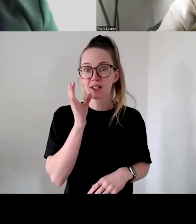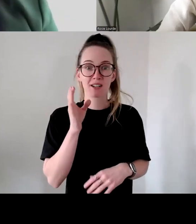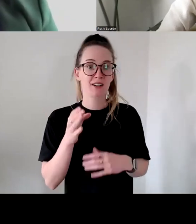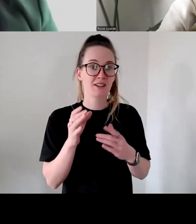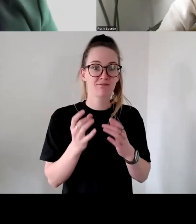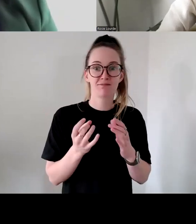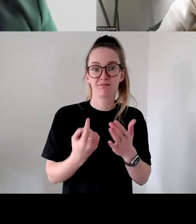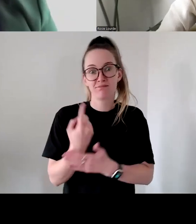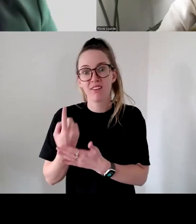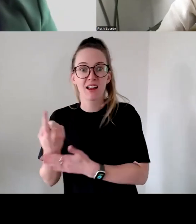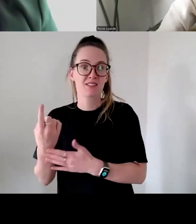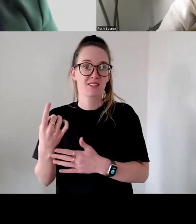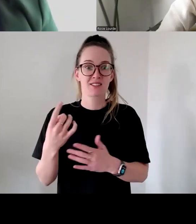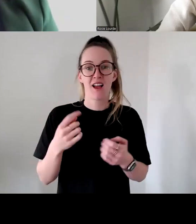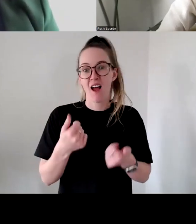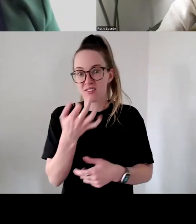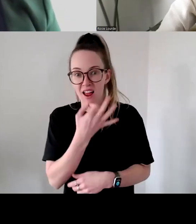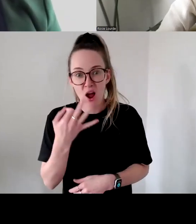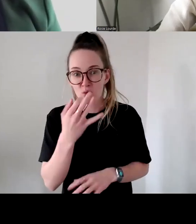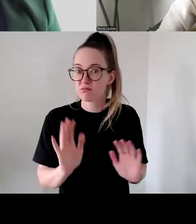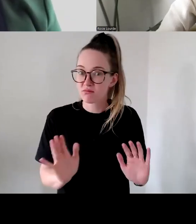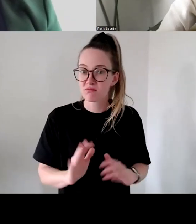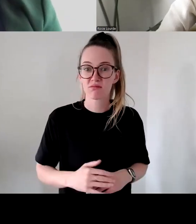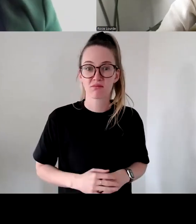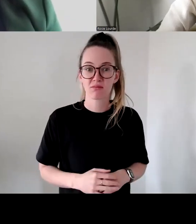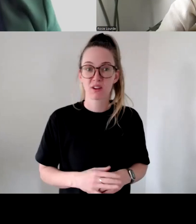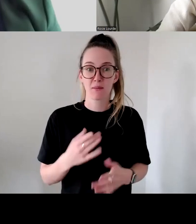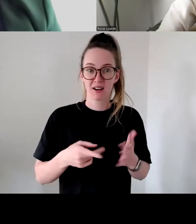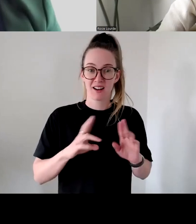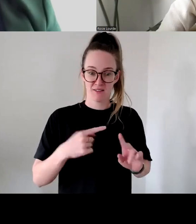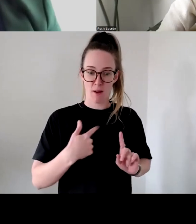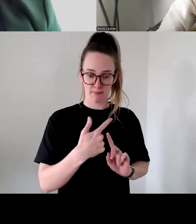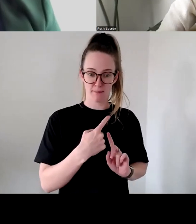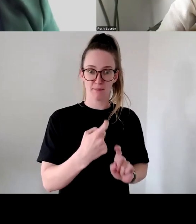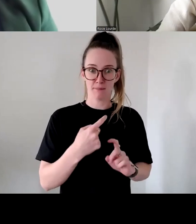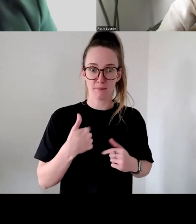I would say, if you are employed, your employer it needs to be thinking about,